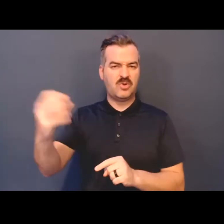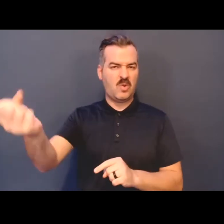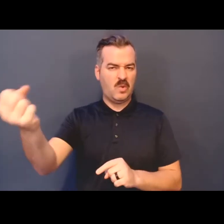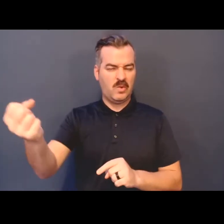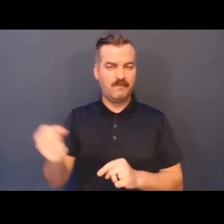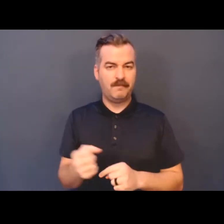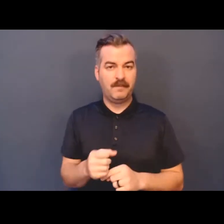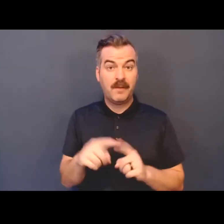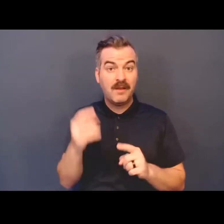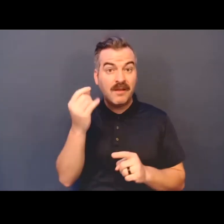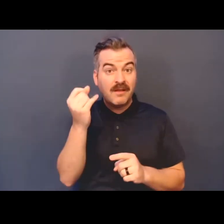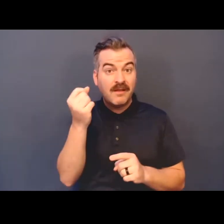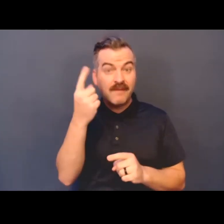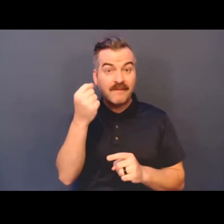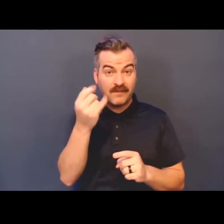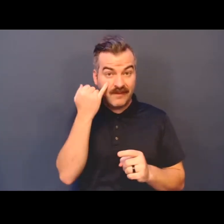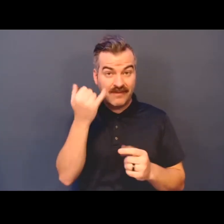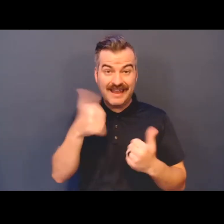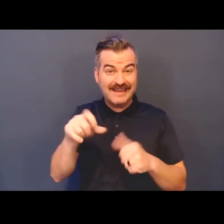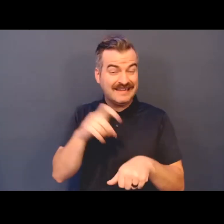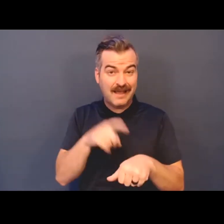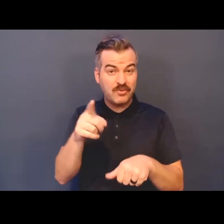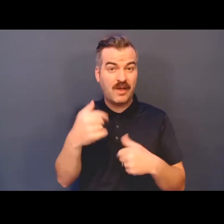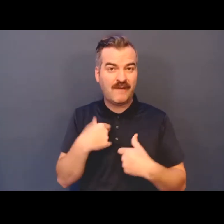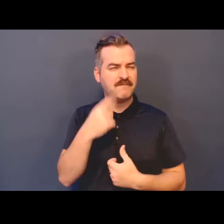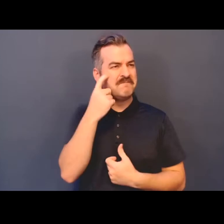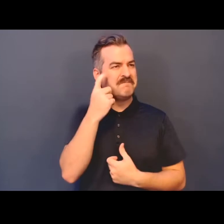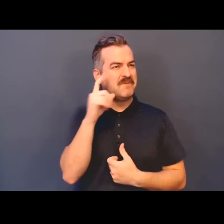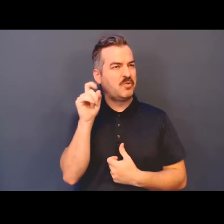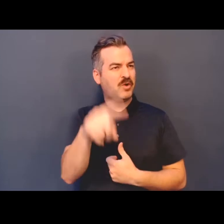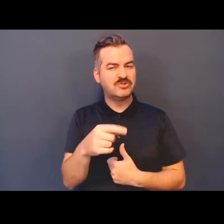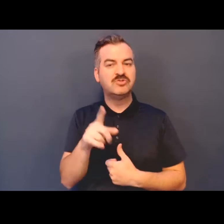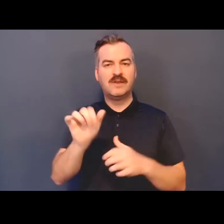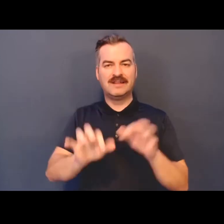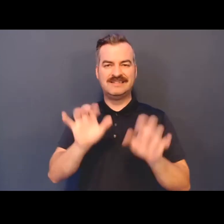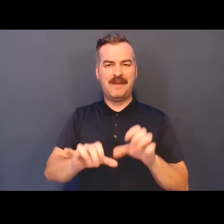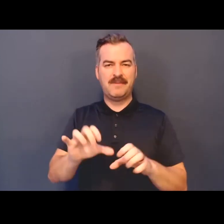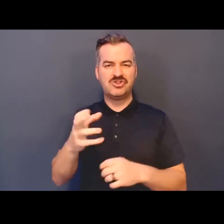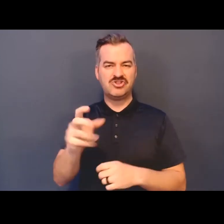your questions in the chat at any point. 15:07:43 I'll go back and look at them and